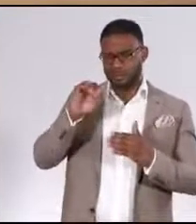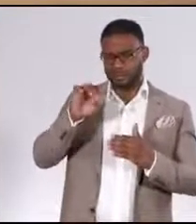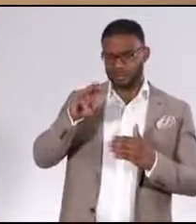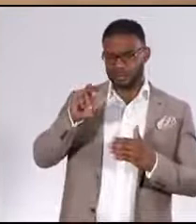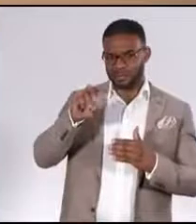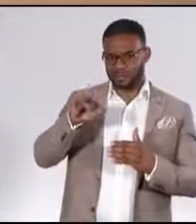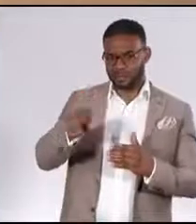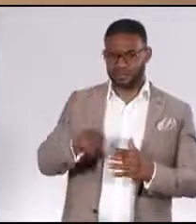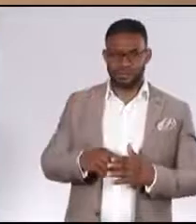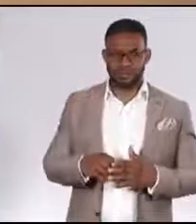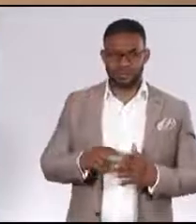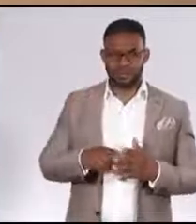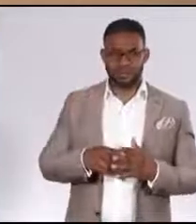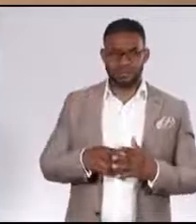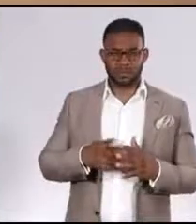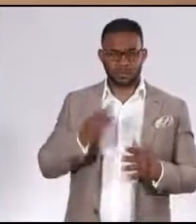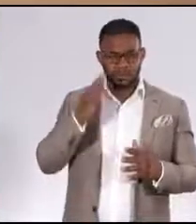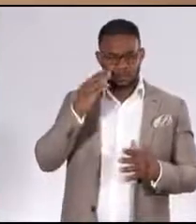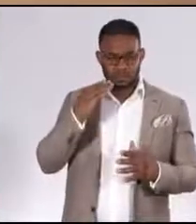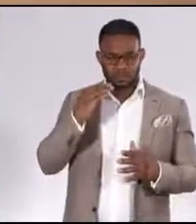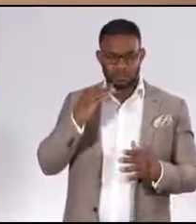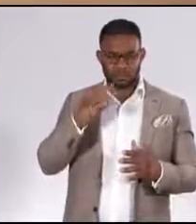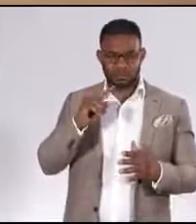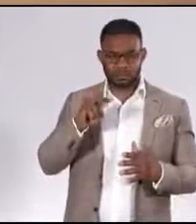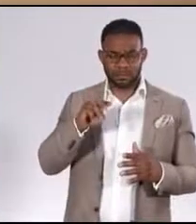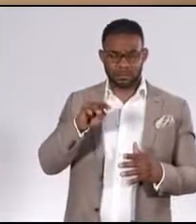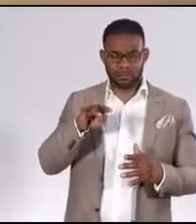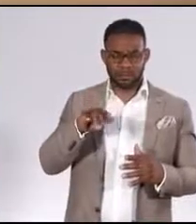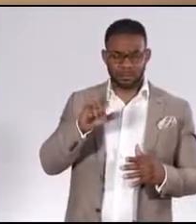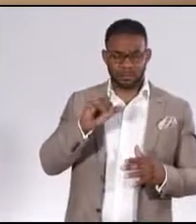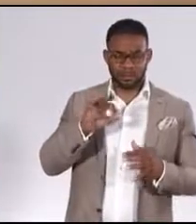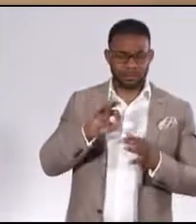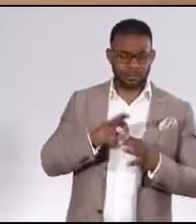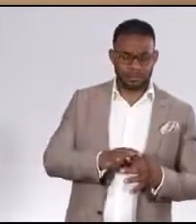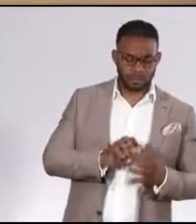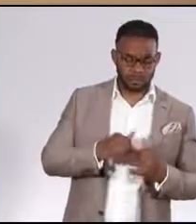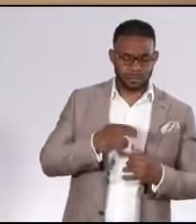I also started experiencing tonight's that was tied in with the hyper cruises.